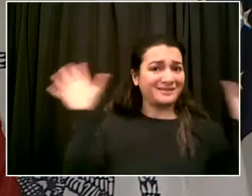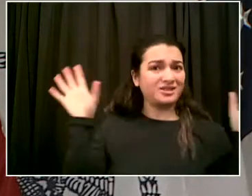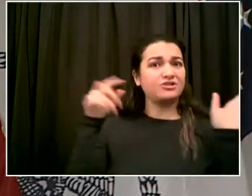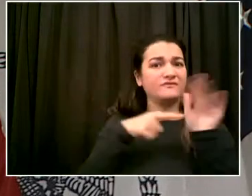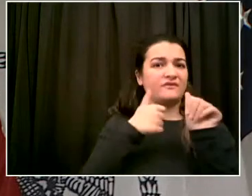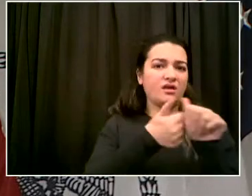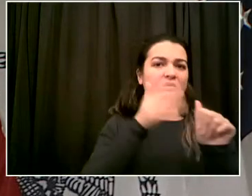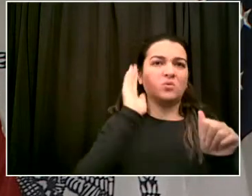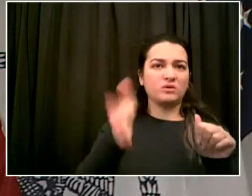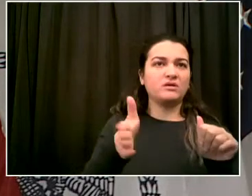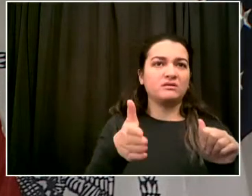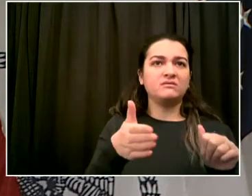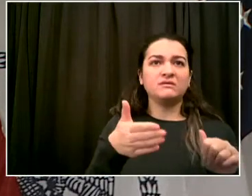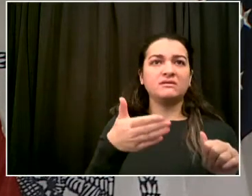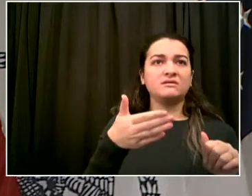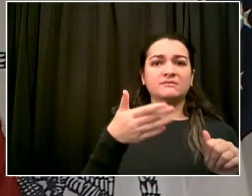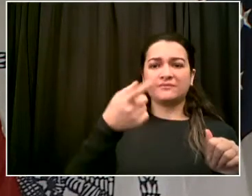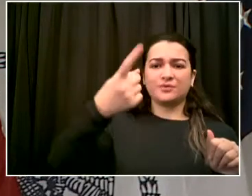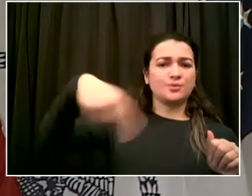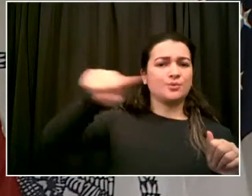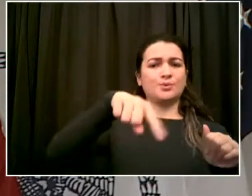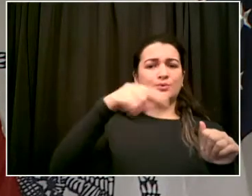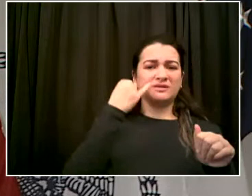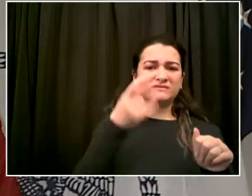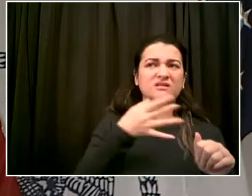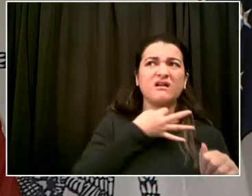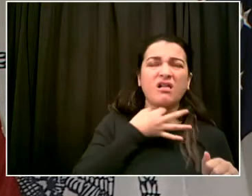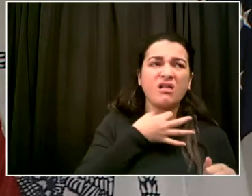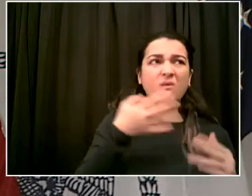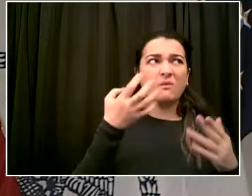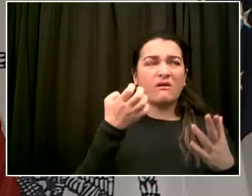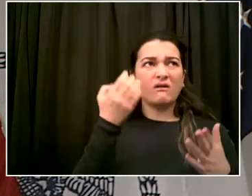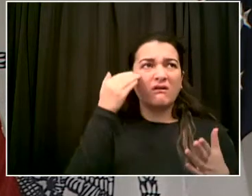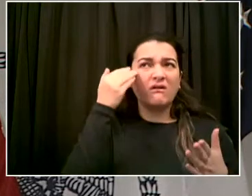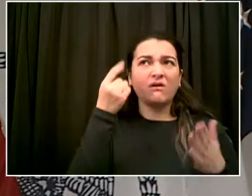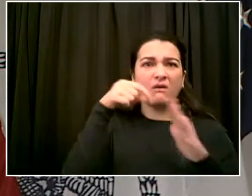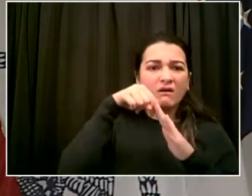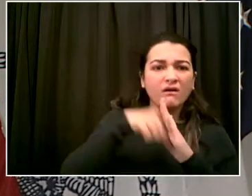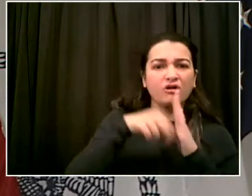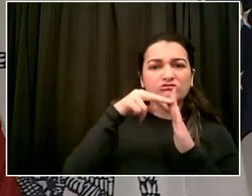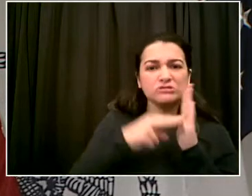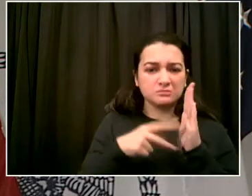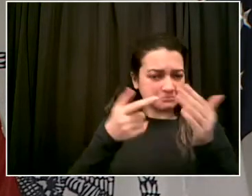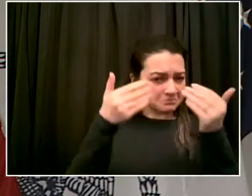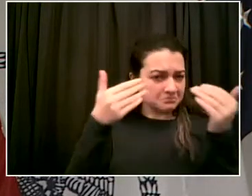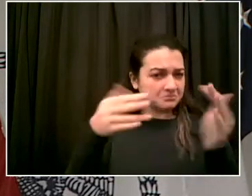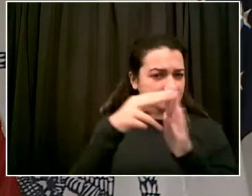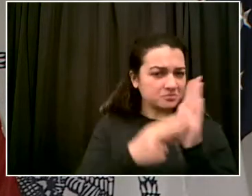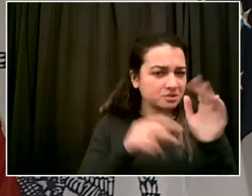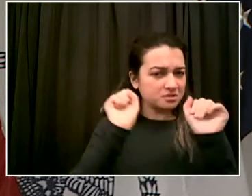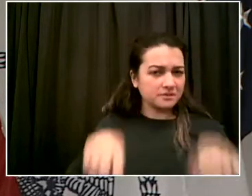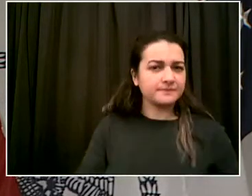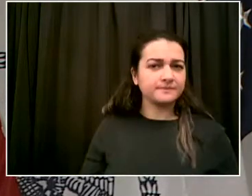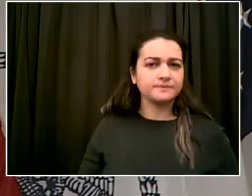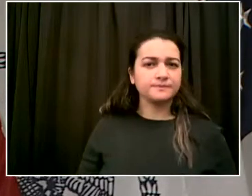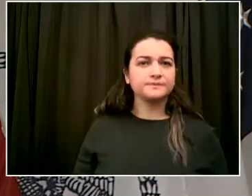RIGHT WAY.